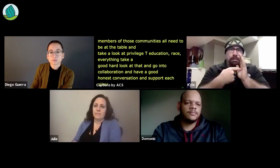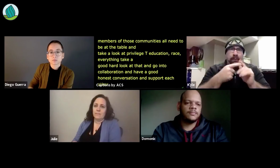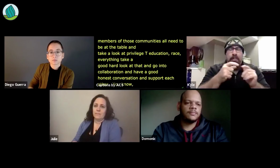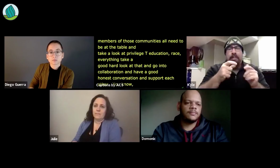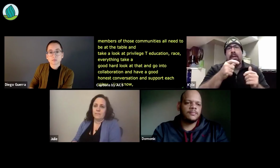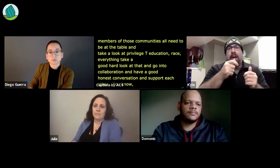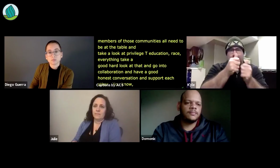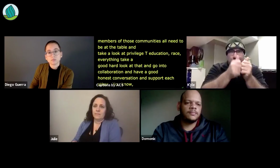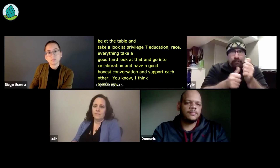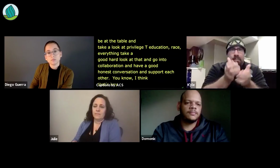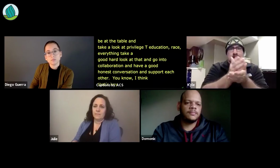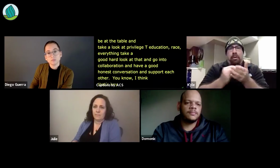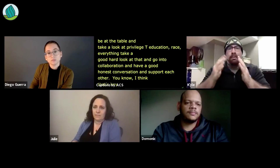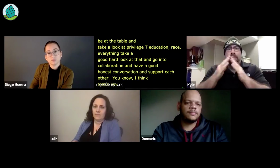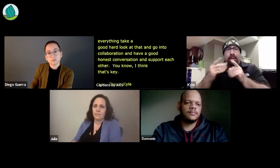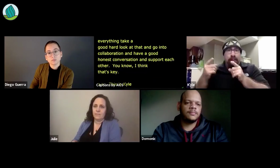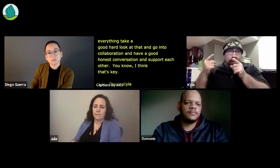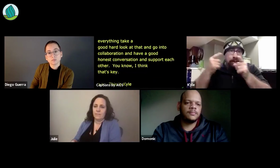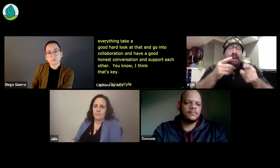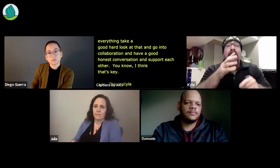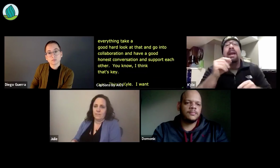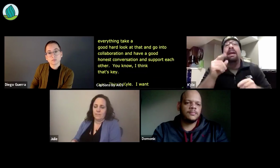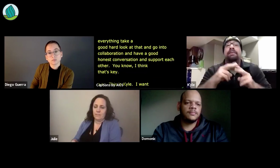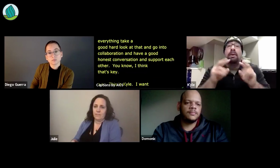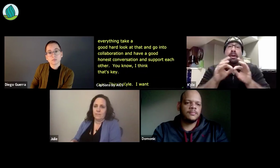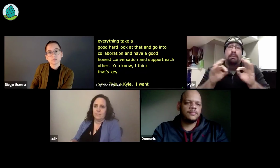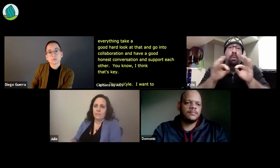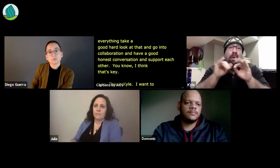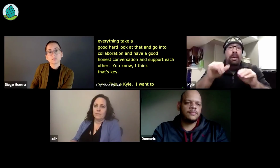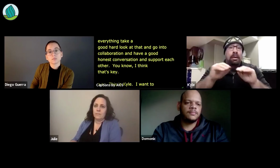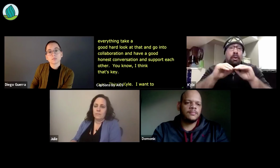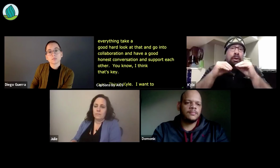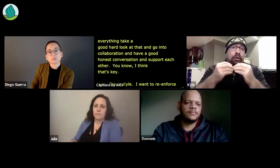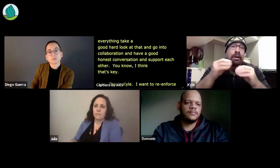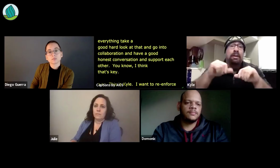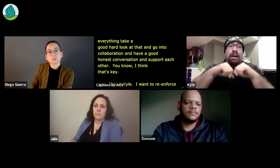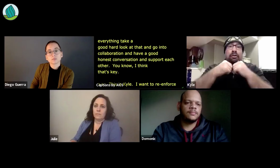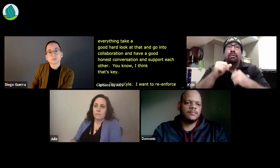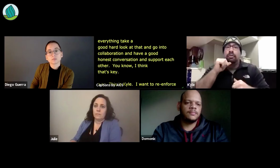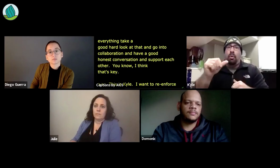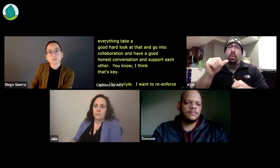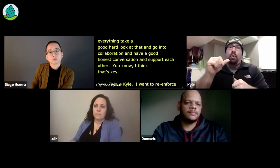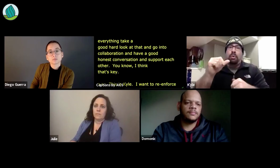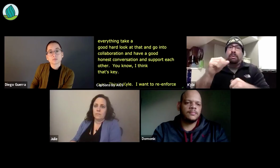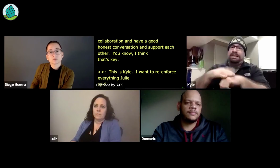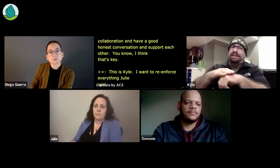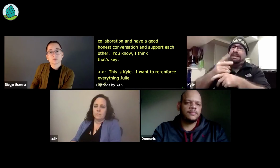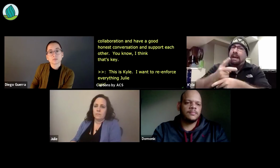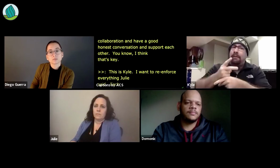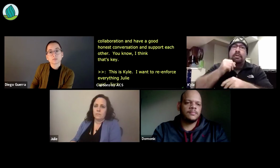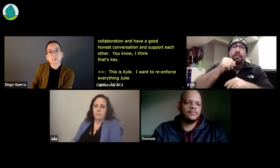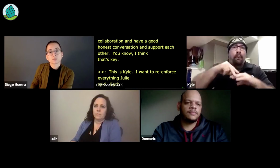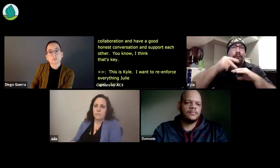from each part of our community, and it's so important that organizations and agencies don't say-- don't-- aren't so careful.